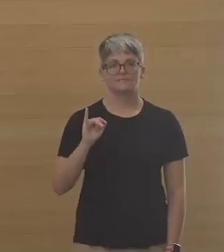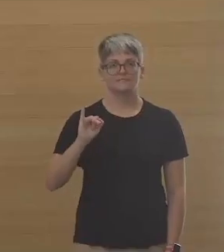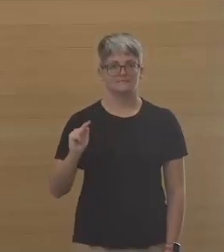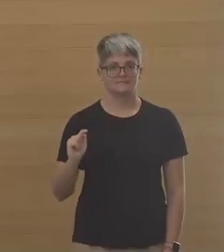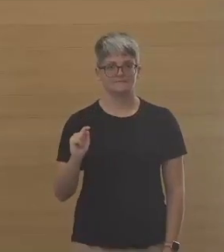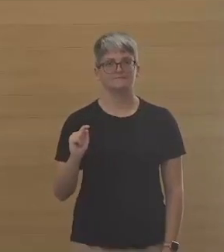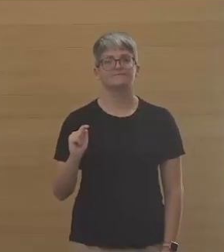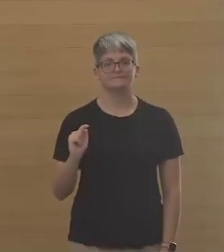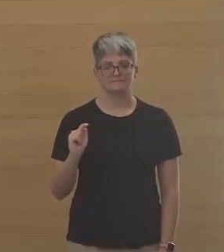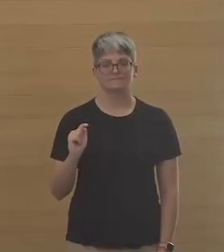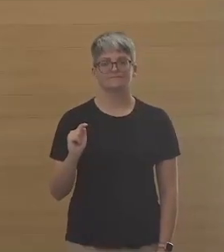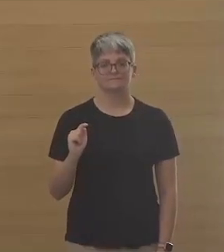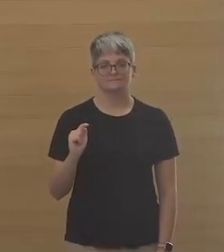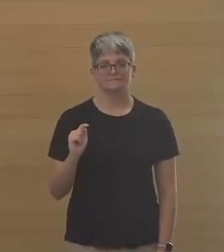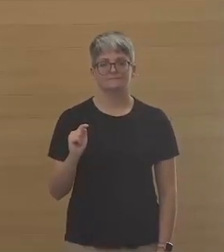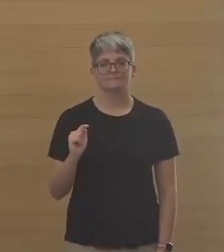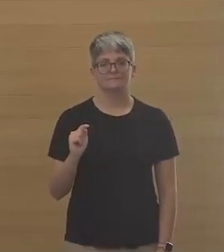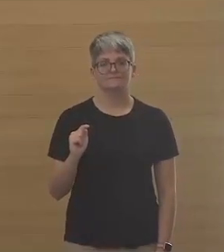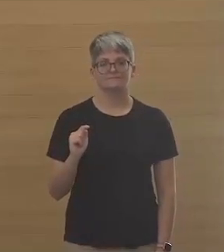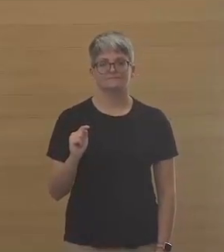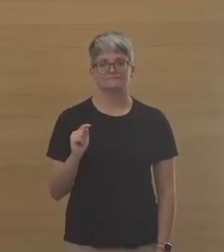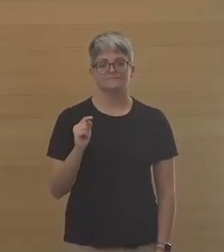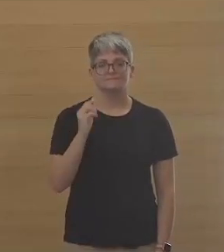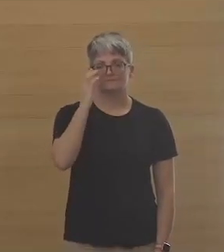From there you will